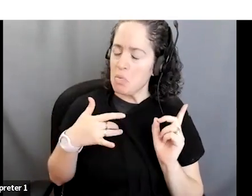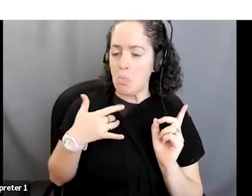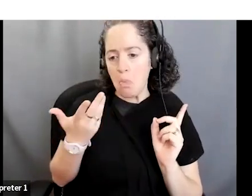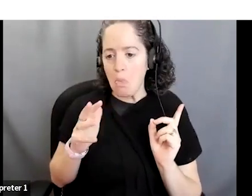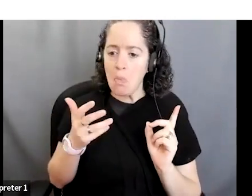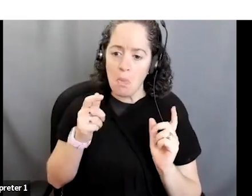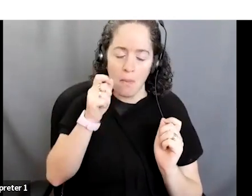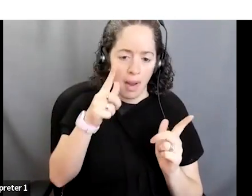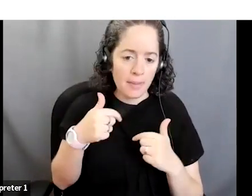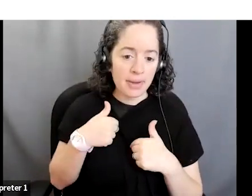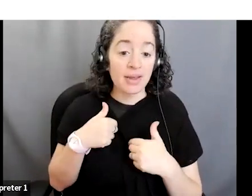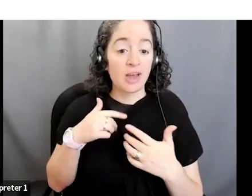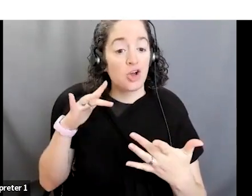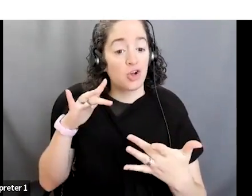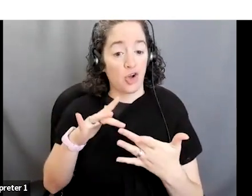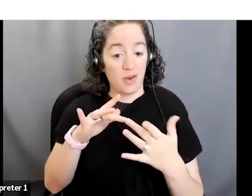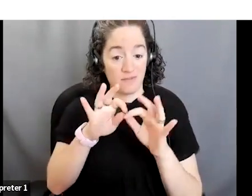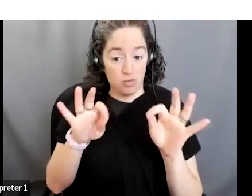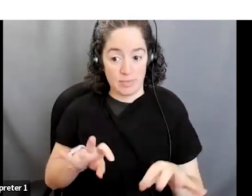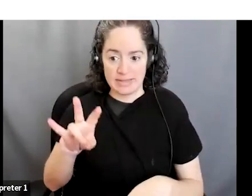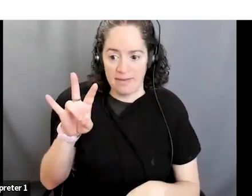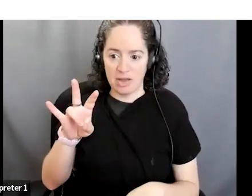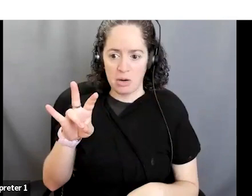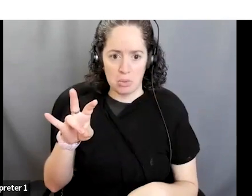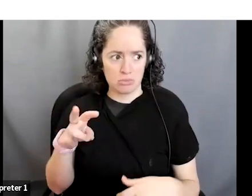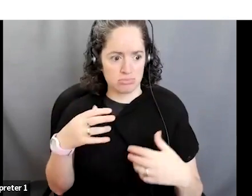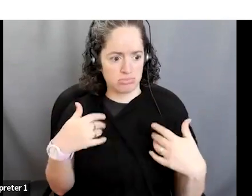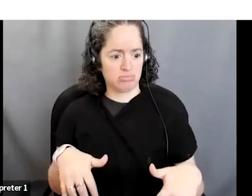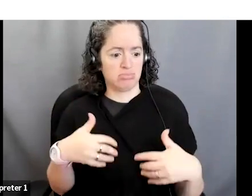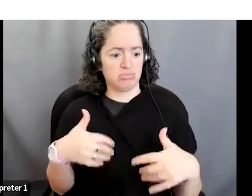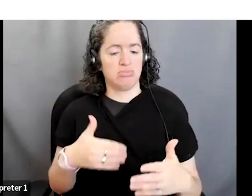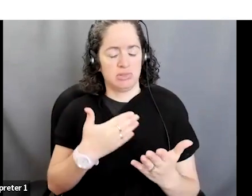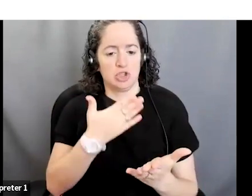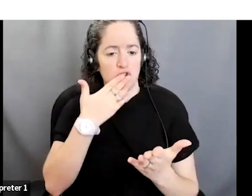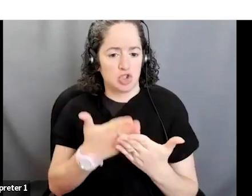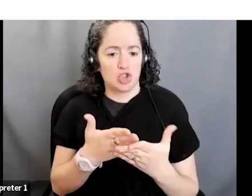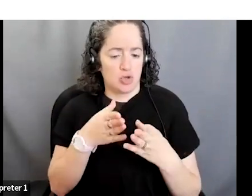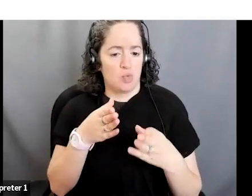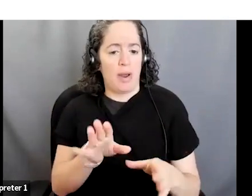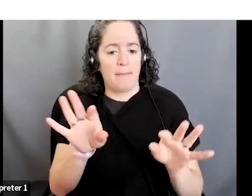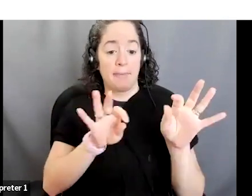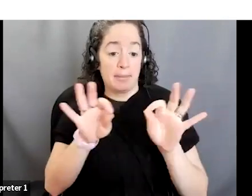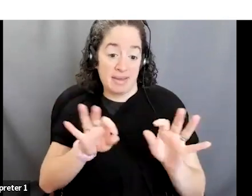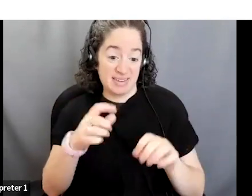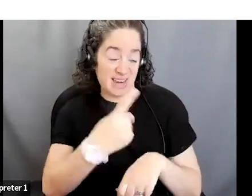Contact Form 7 was the one that had the really good date picker. You were actually able to use your arrow keys.